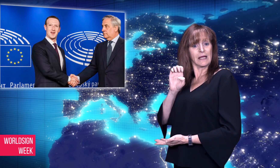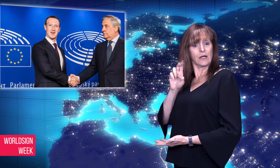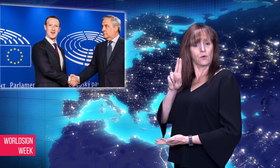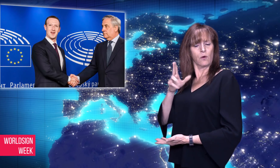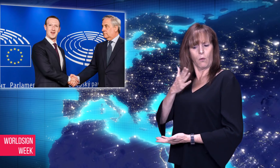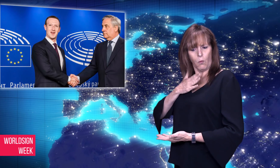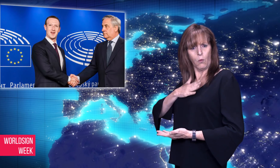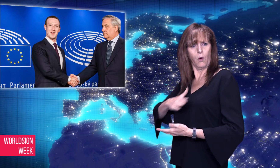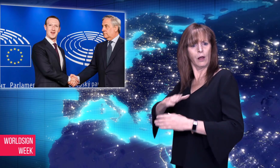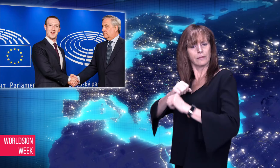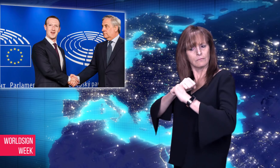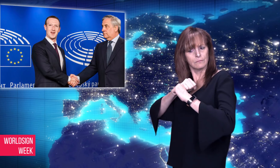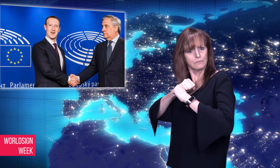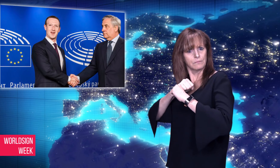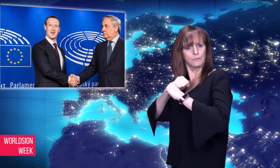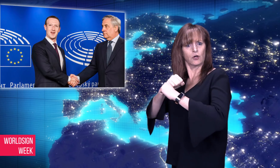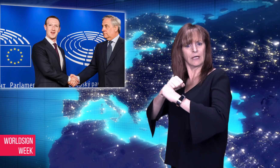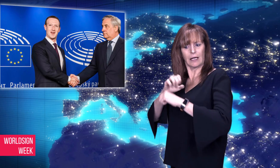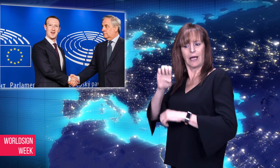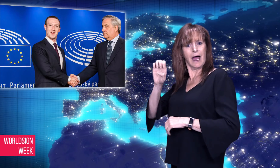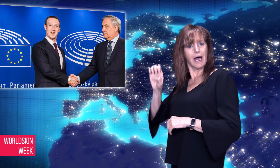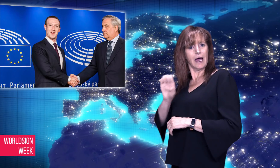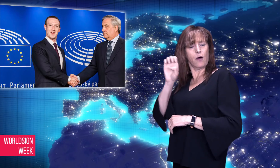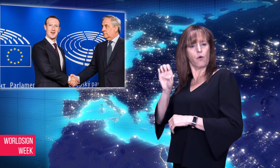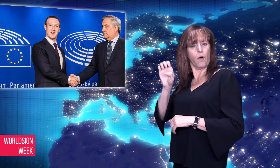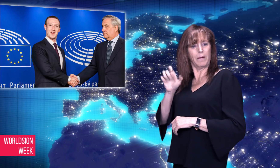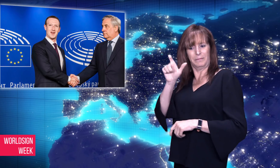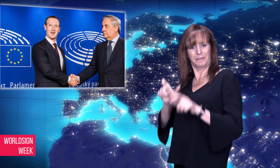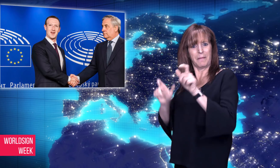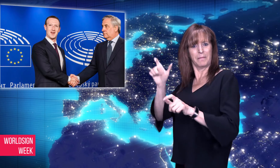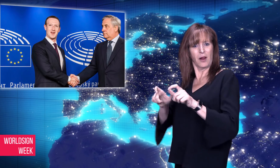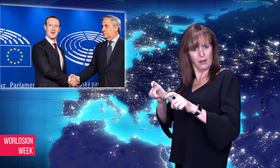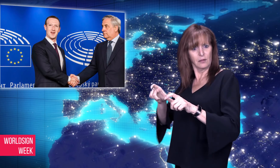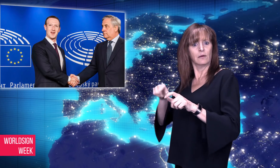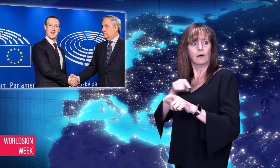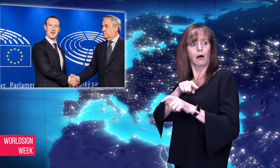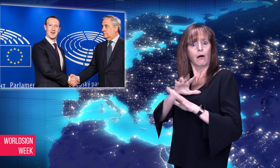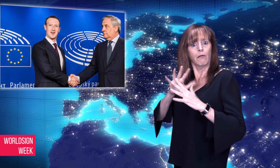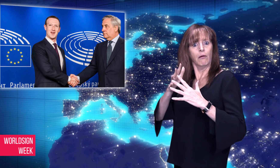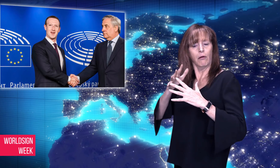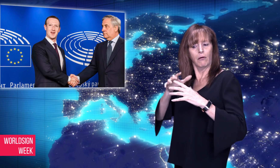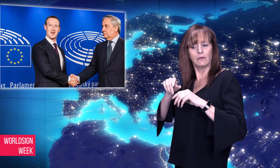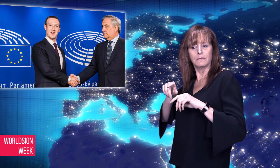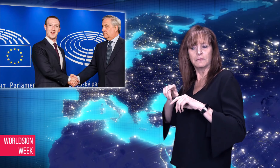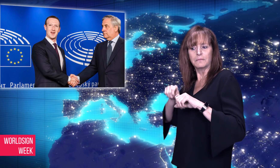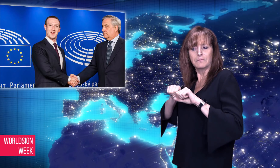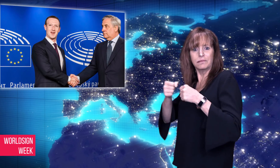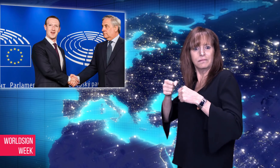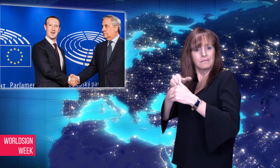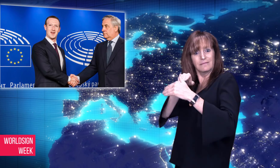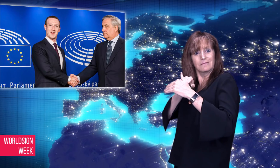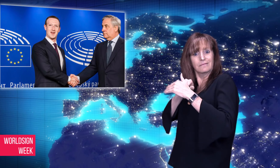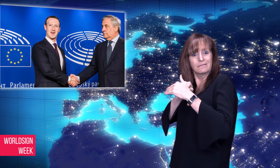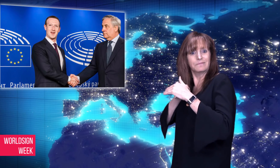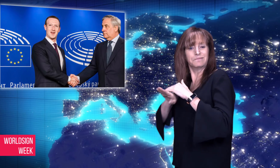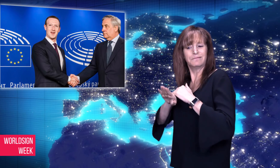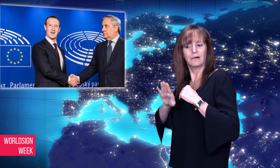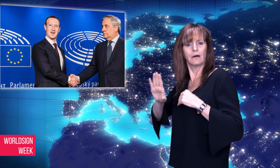The EU wants to protect Europeans from such potential breaches of